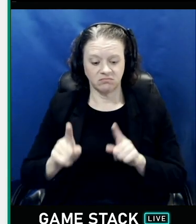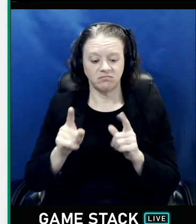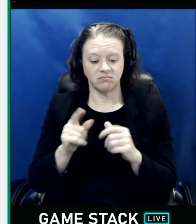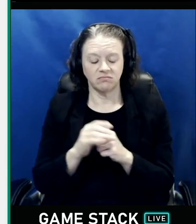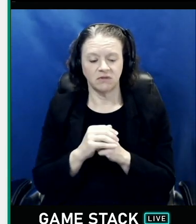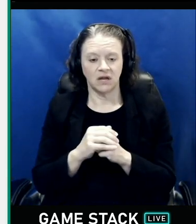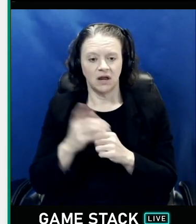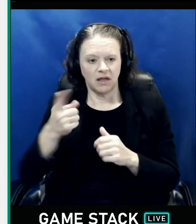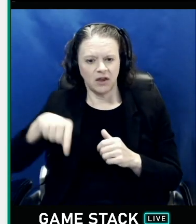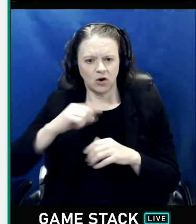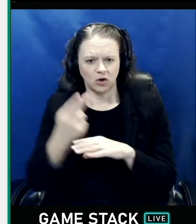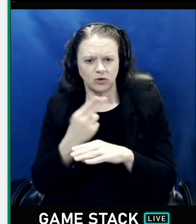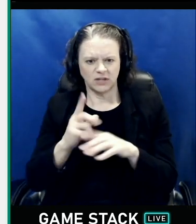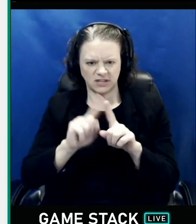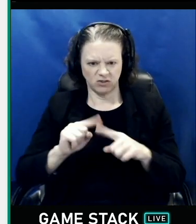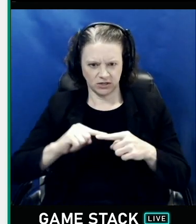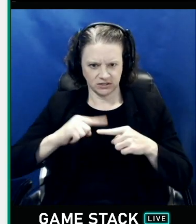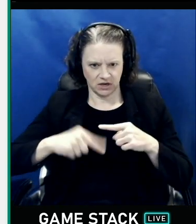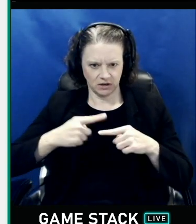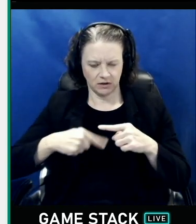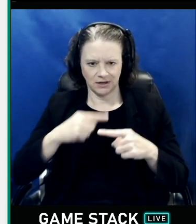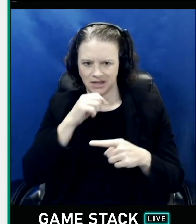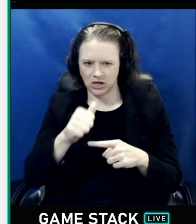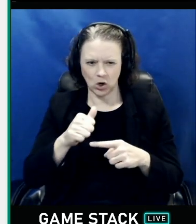Please note Zen 3 does not support AVX-512 or AMX instructions.